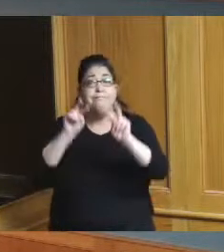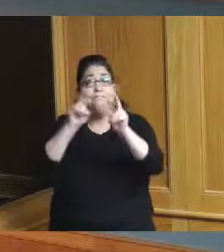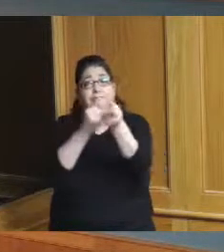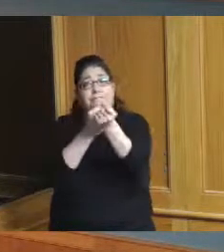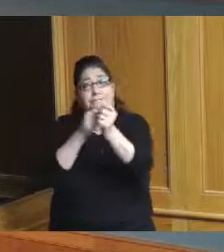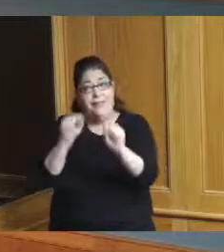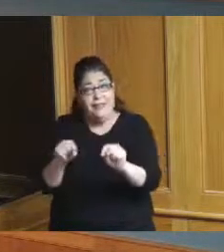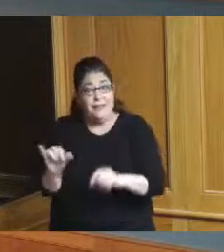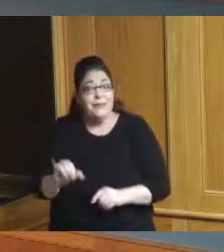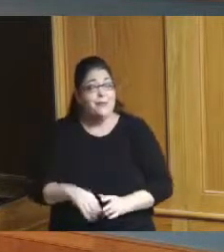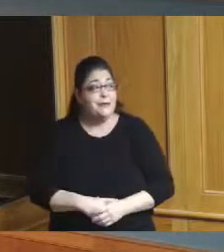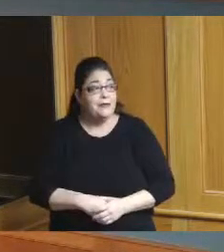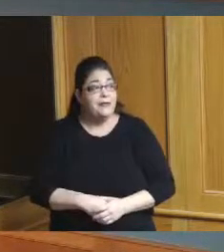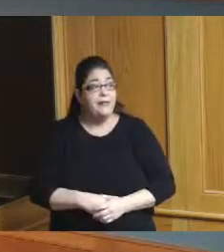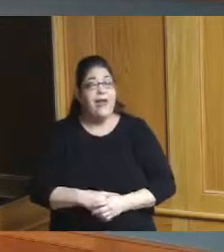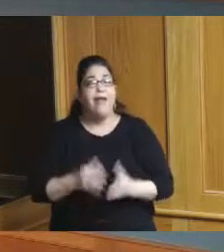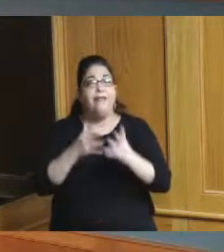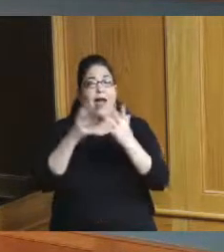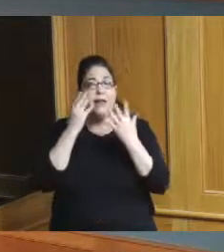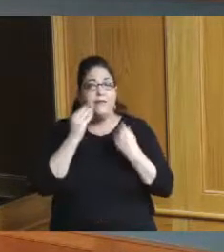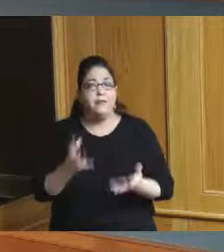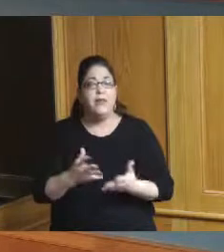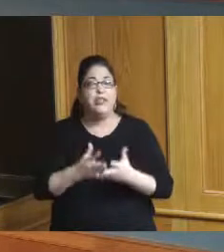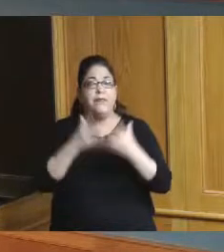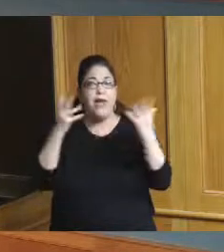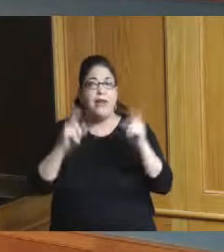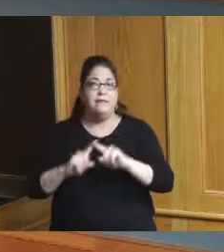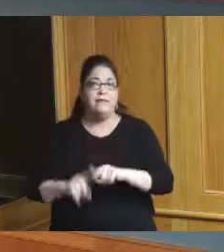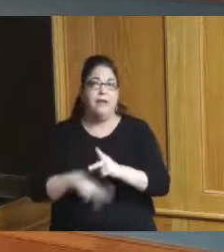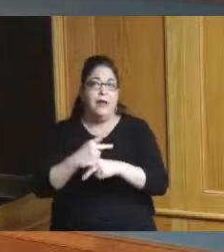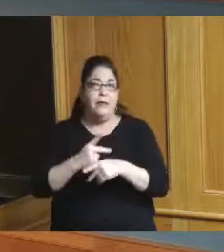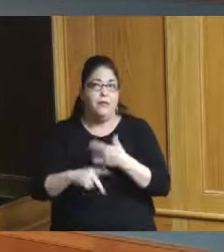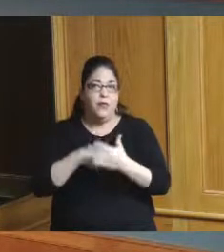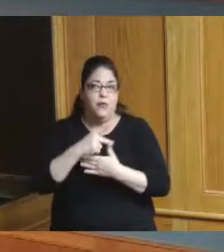well there's a lot of information in here a lot of different programs that you referenced